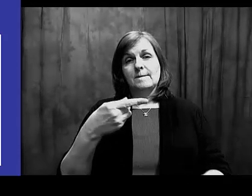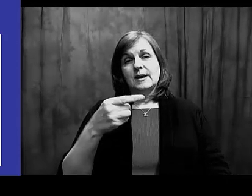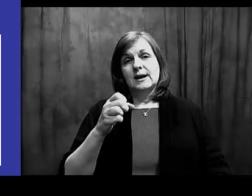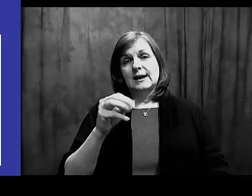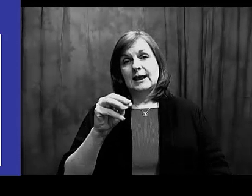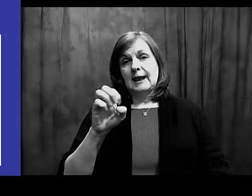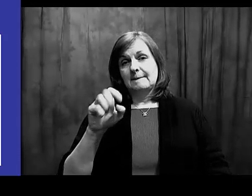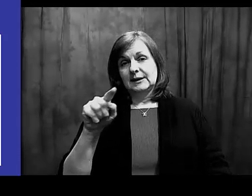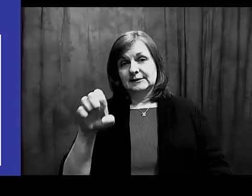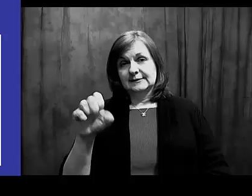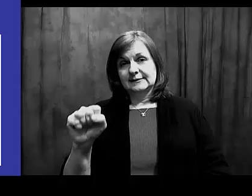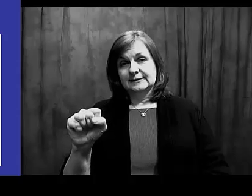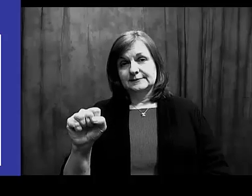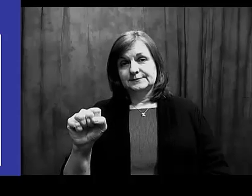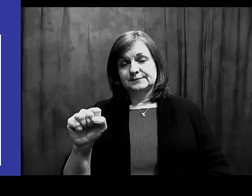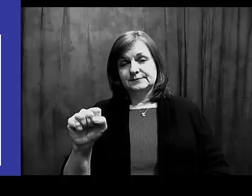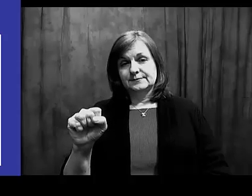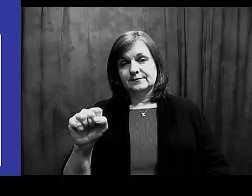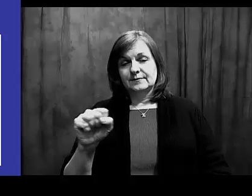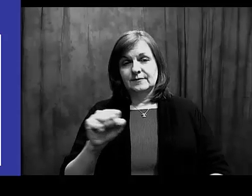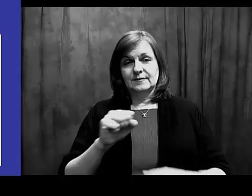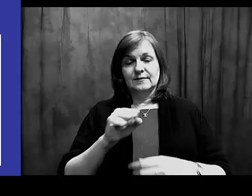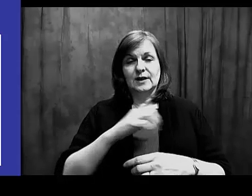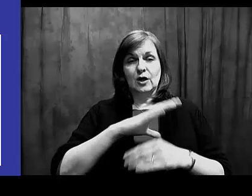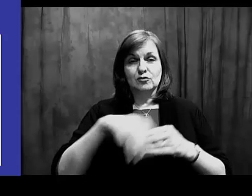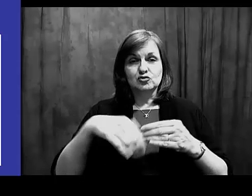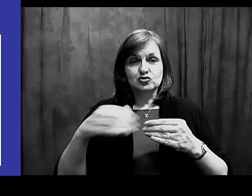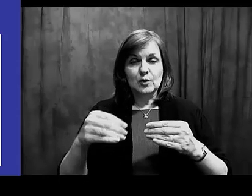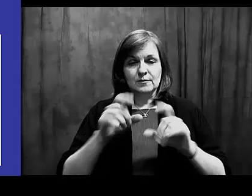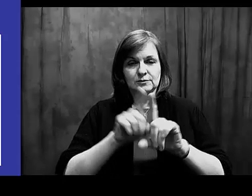meaning that when you formed gametes